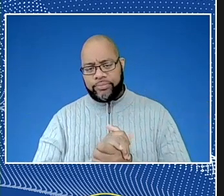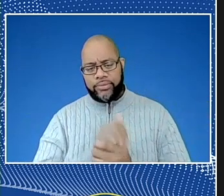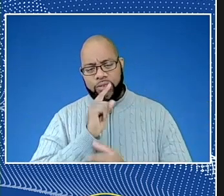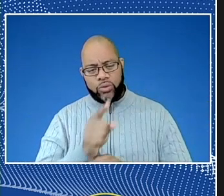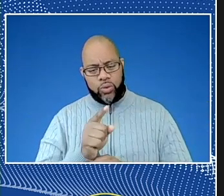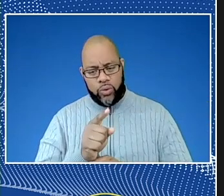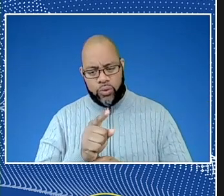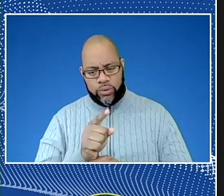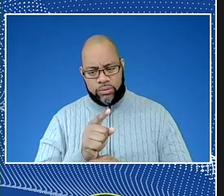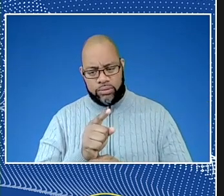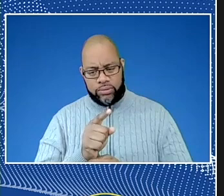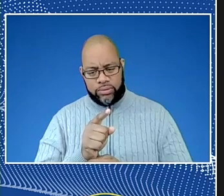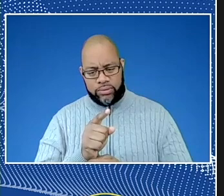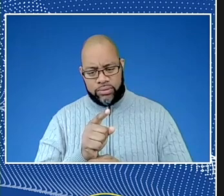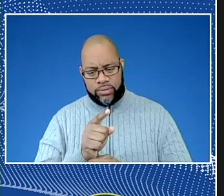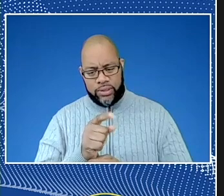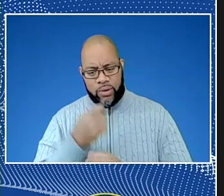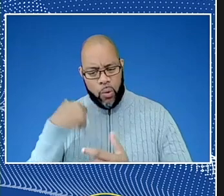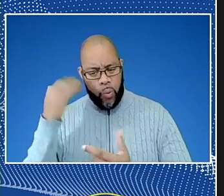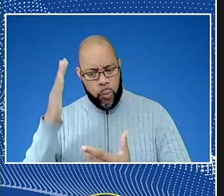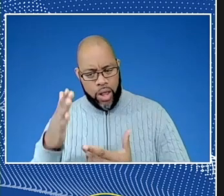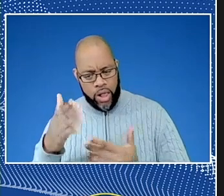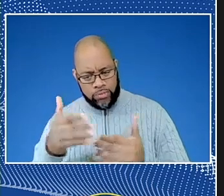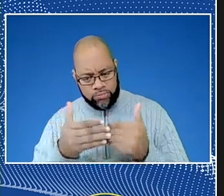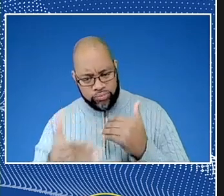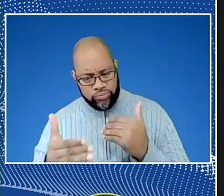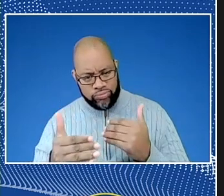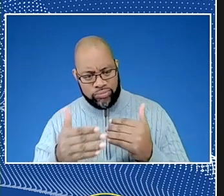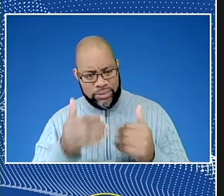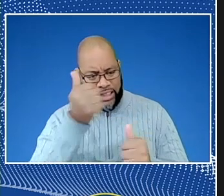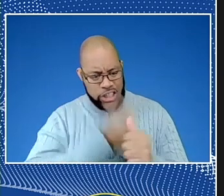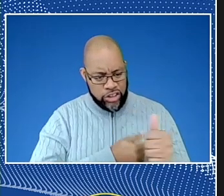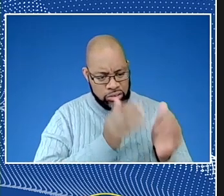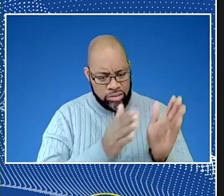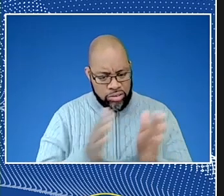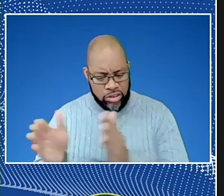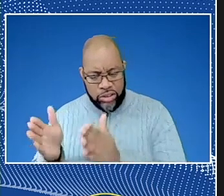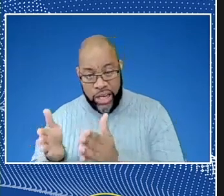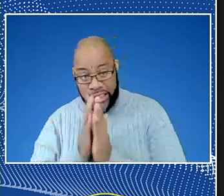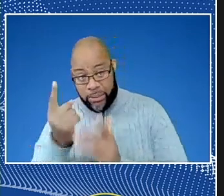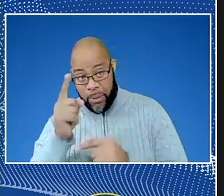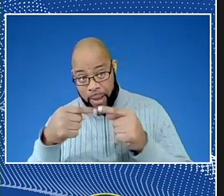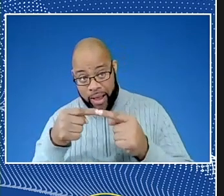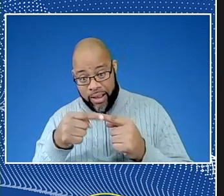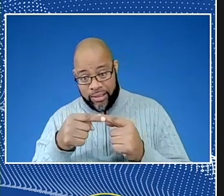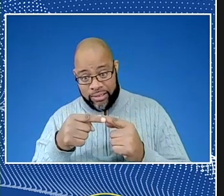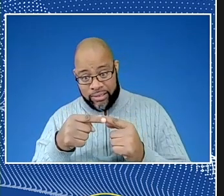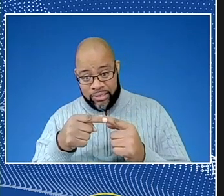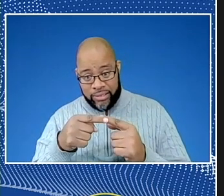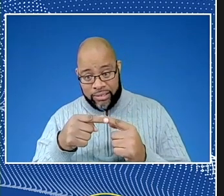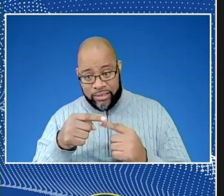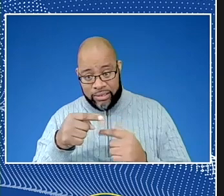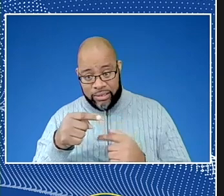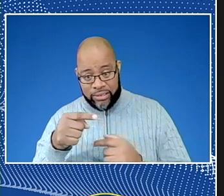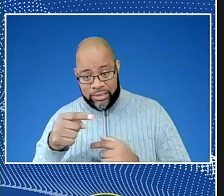facilitation point, if we're going to go provision by provision, is it okay to ask something about A now or do you want to hold off?